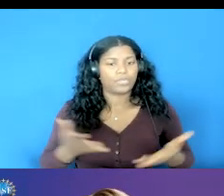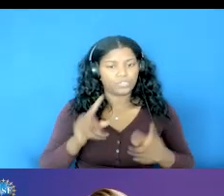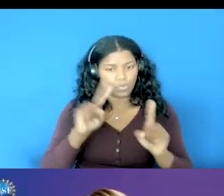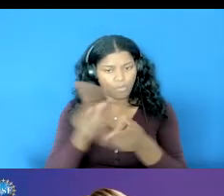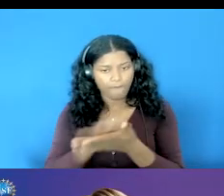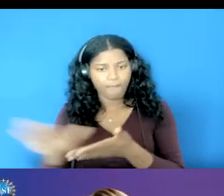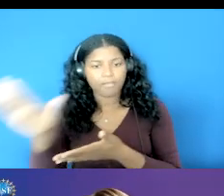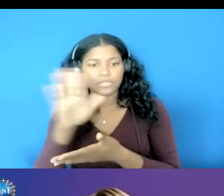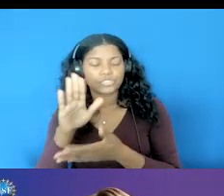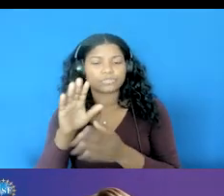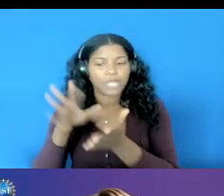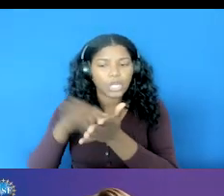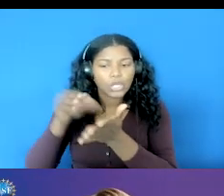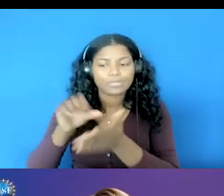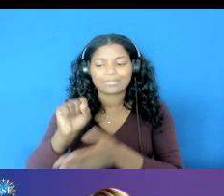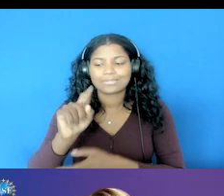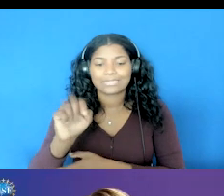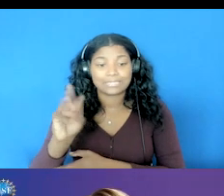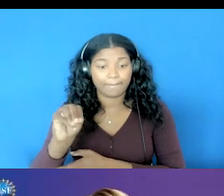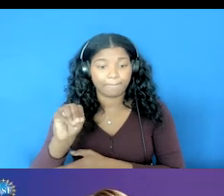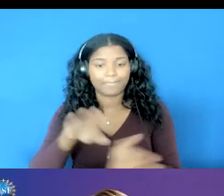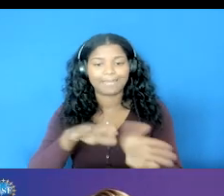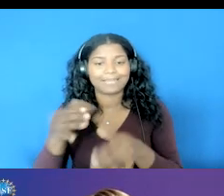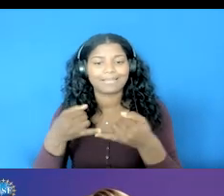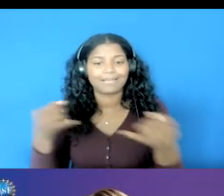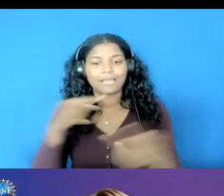The next deadline is July 31st.